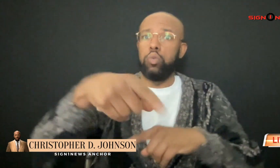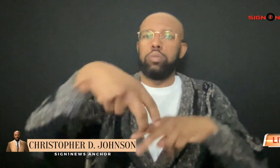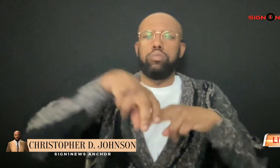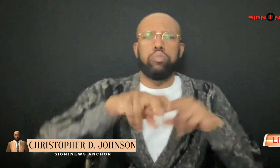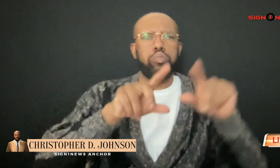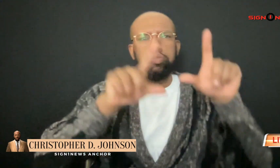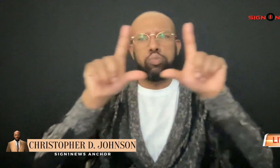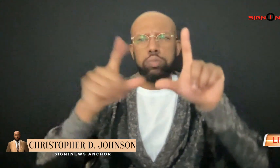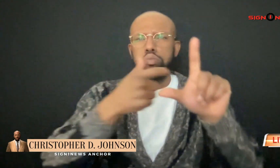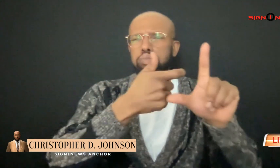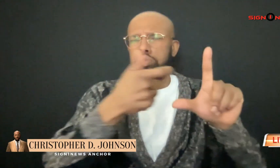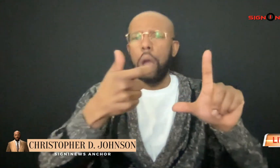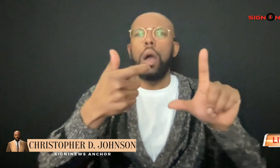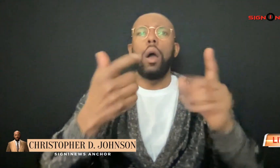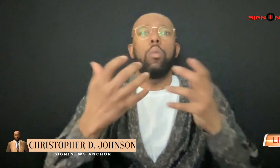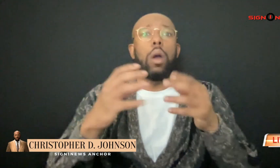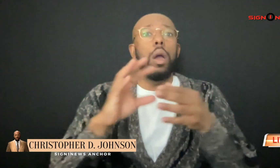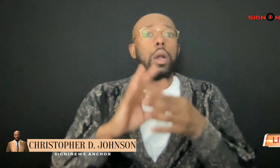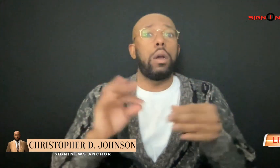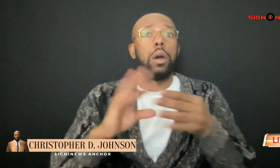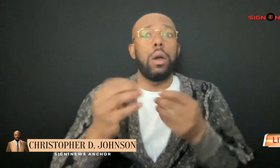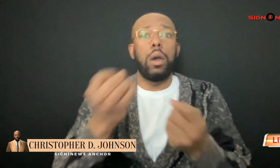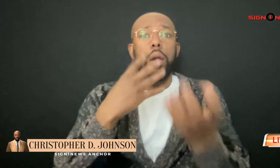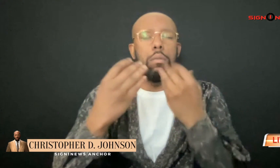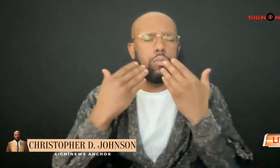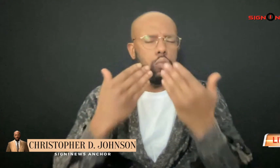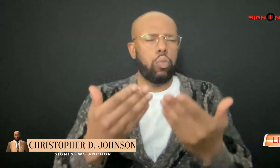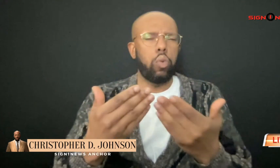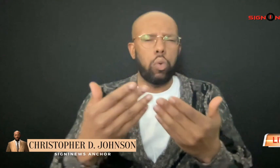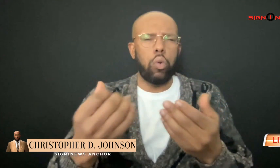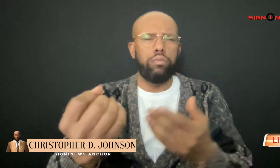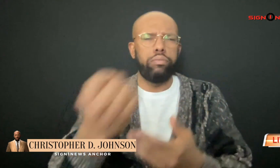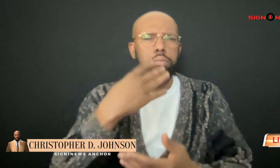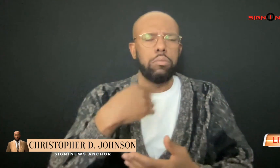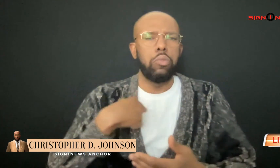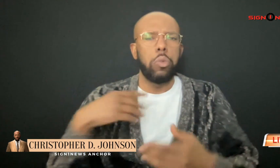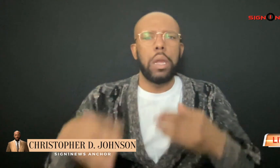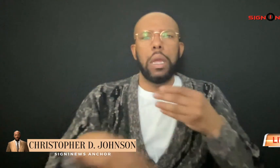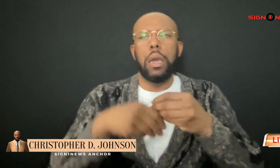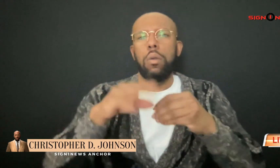if you post an interesting comment about this update may add it at the bottom of the screen